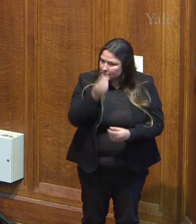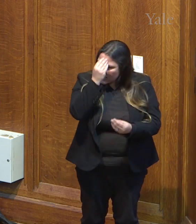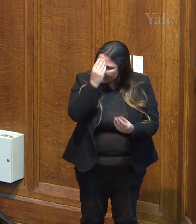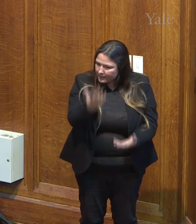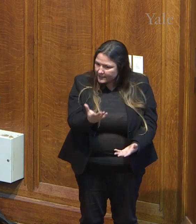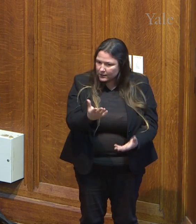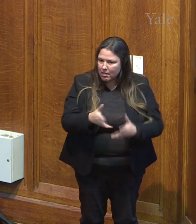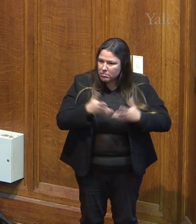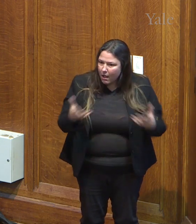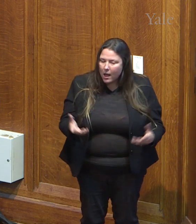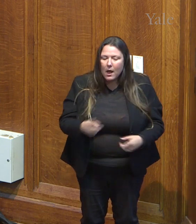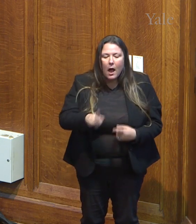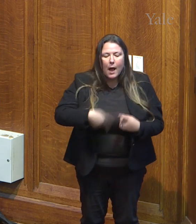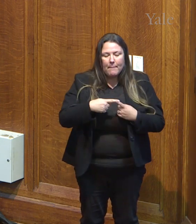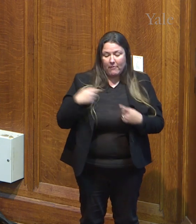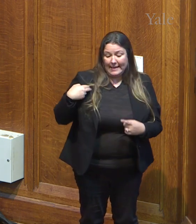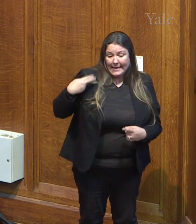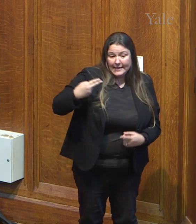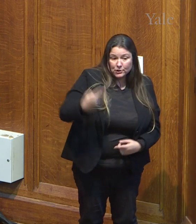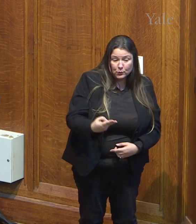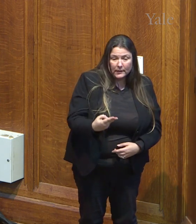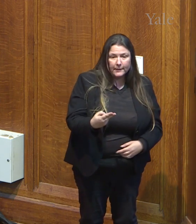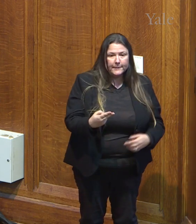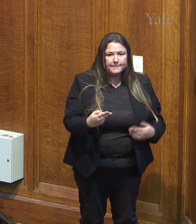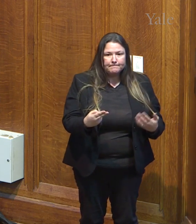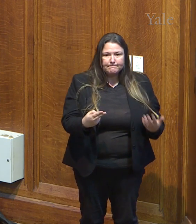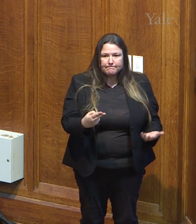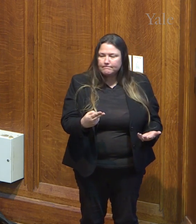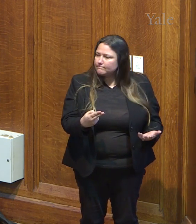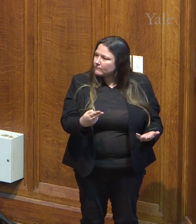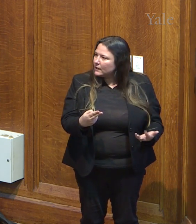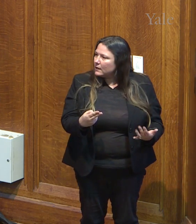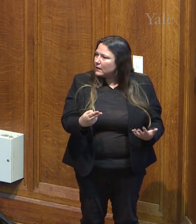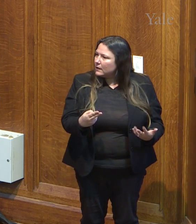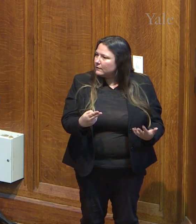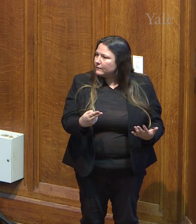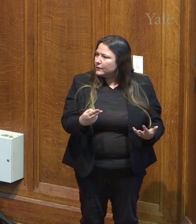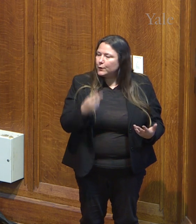about the history of the emergence and development